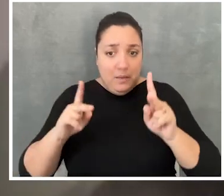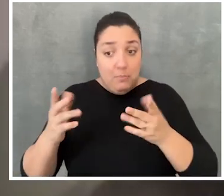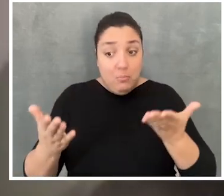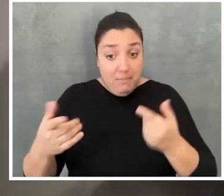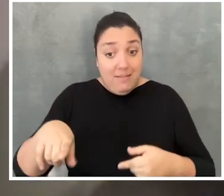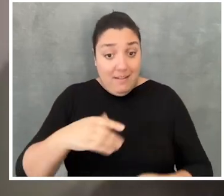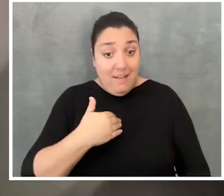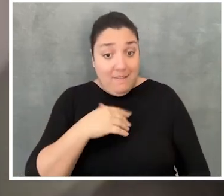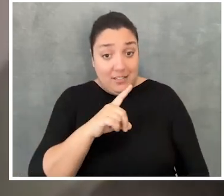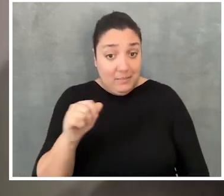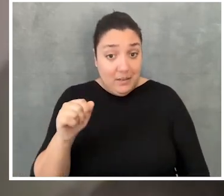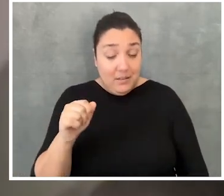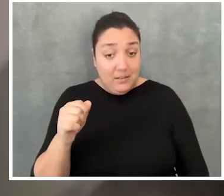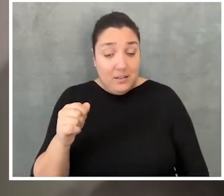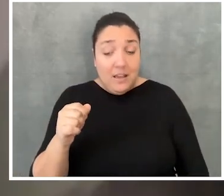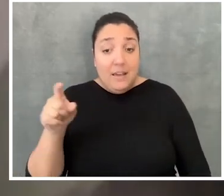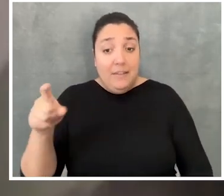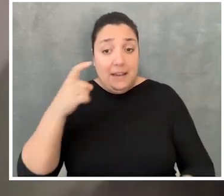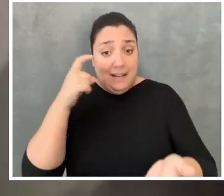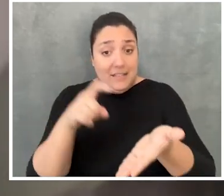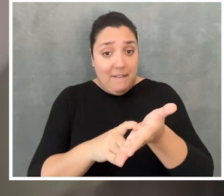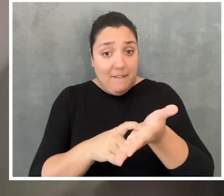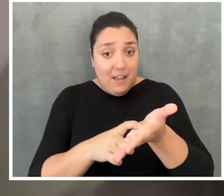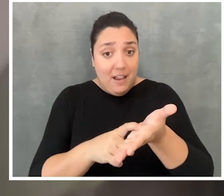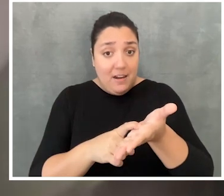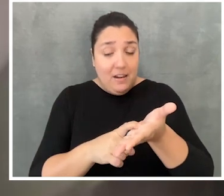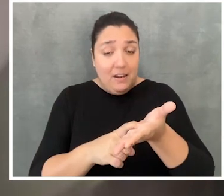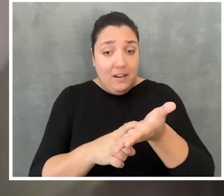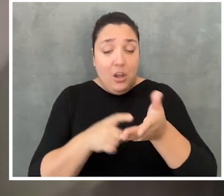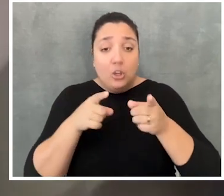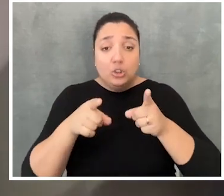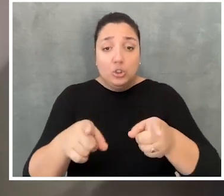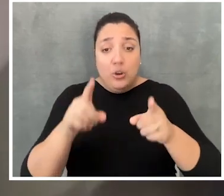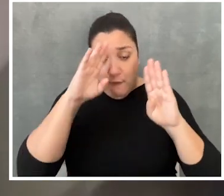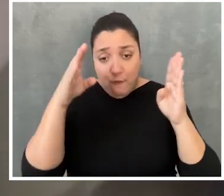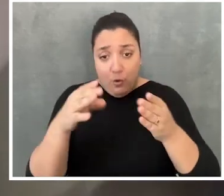with disabilities identified during focus group research